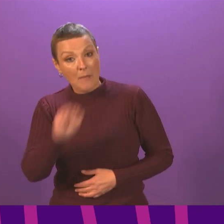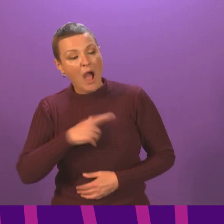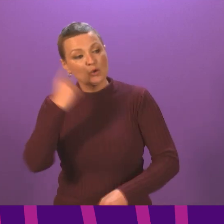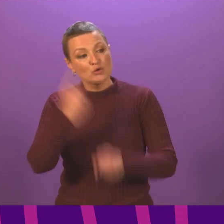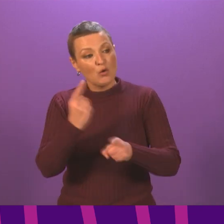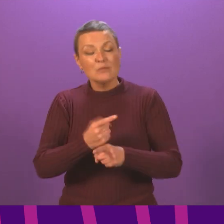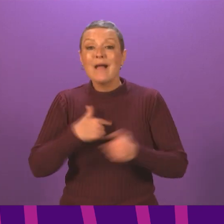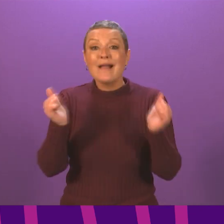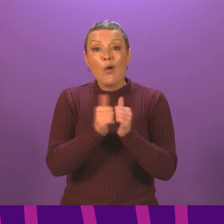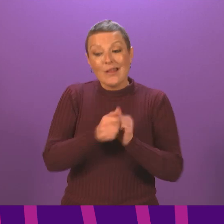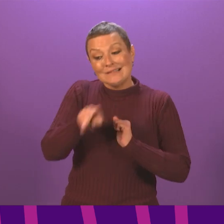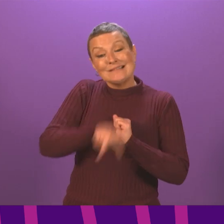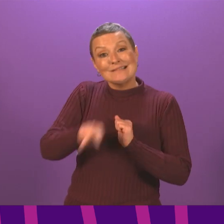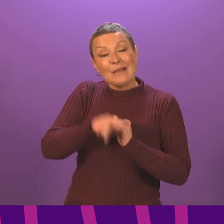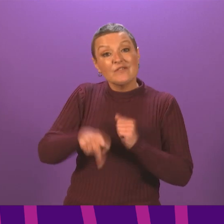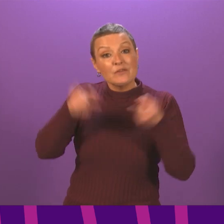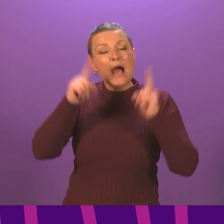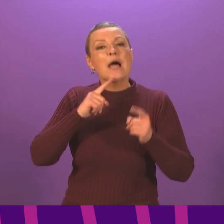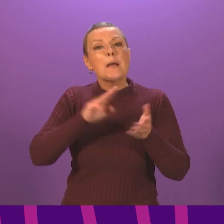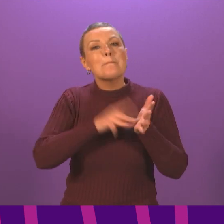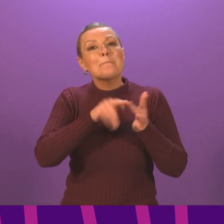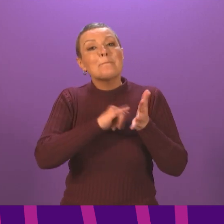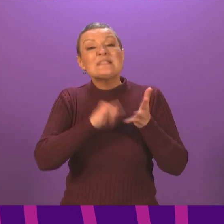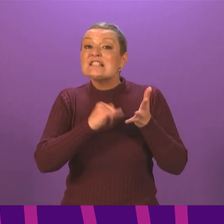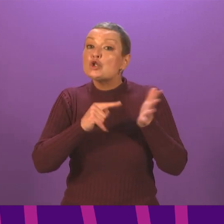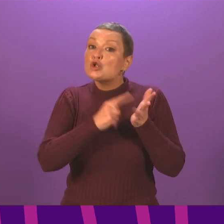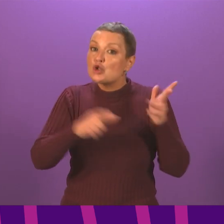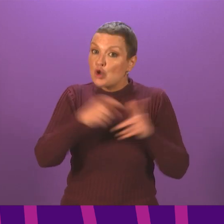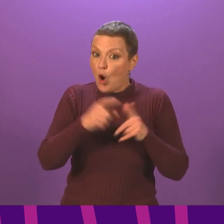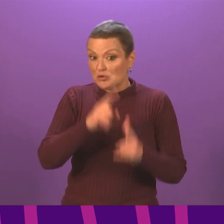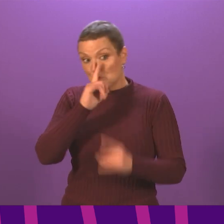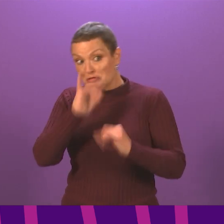talk to my colleagues the Deputy First Minister and Maree Todd to see whether there is anything